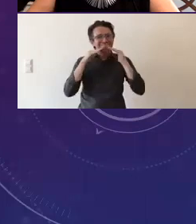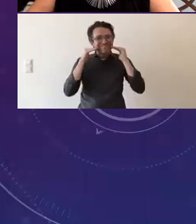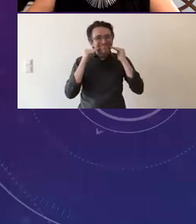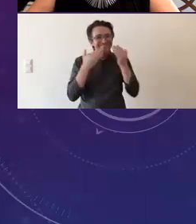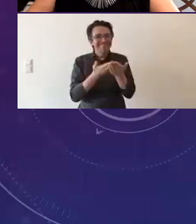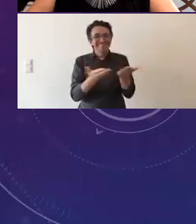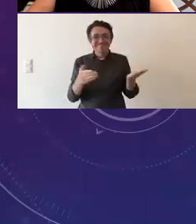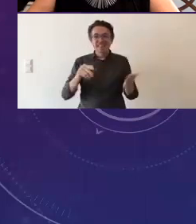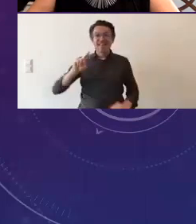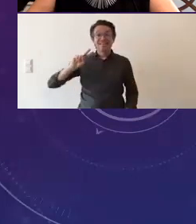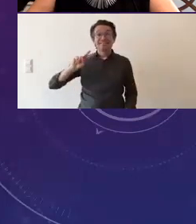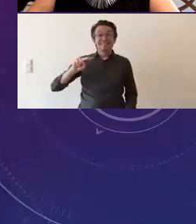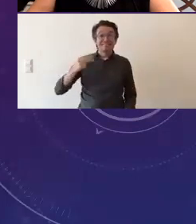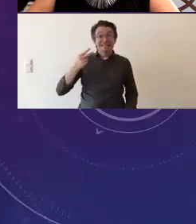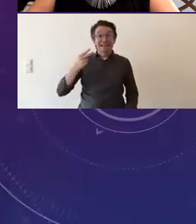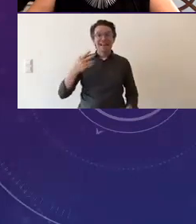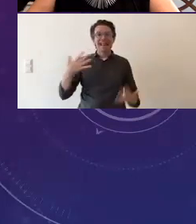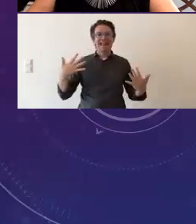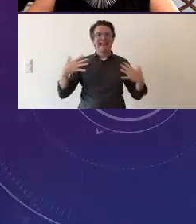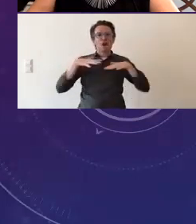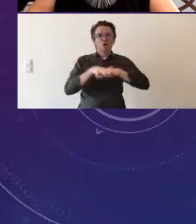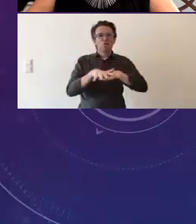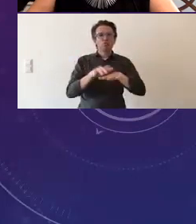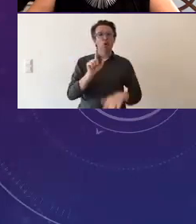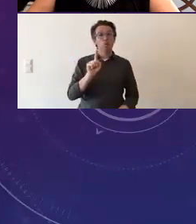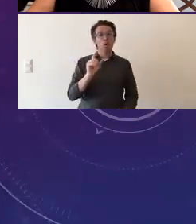creating accessible and inclusive communications for persons with